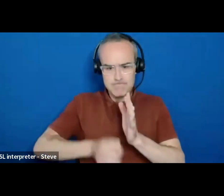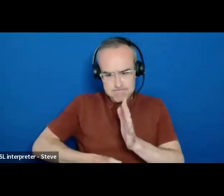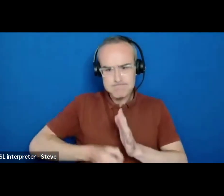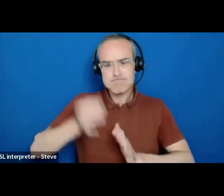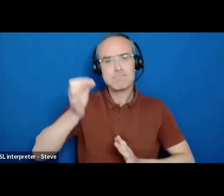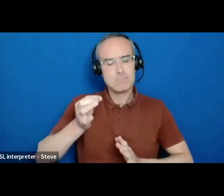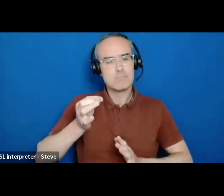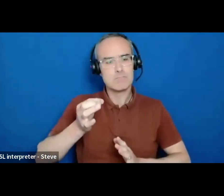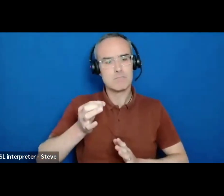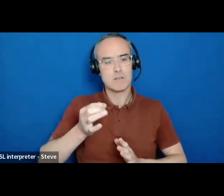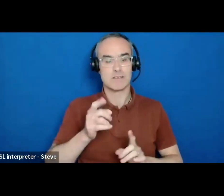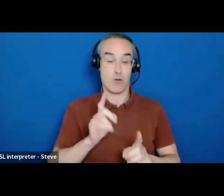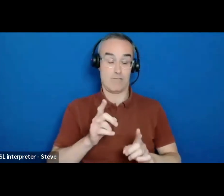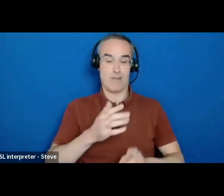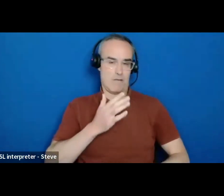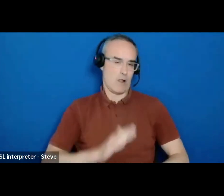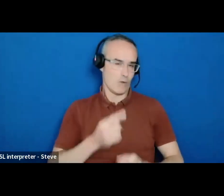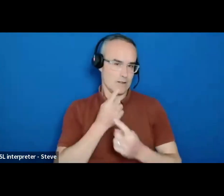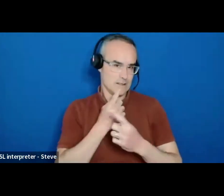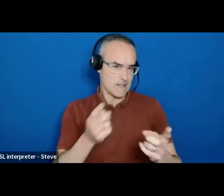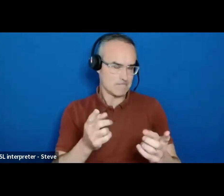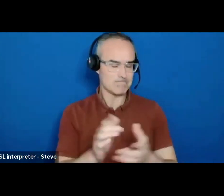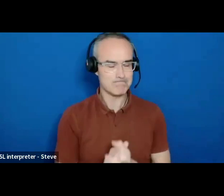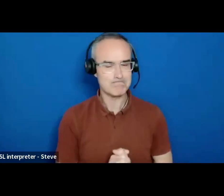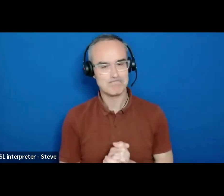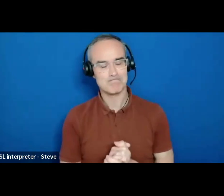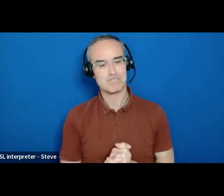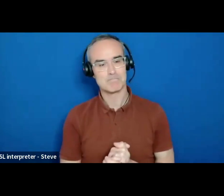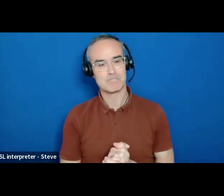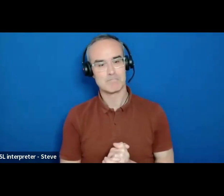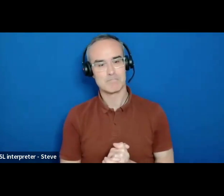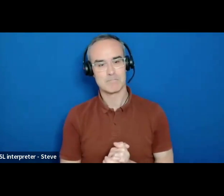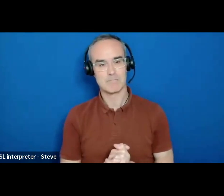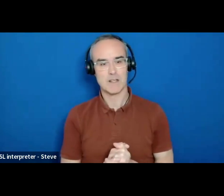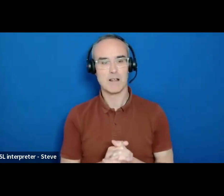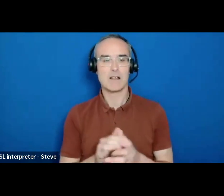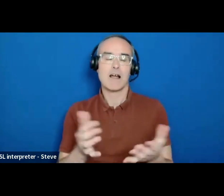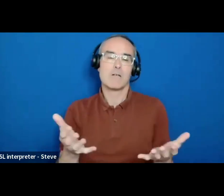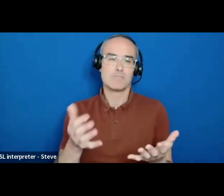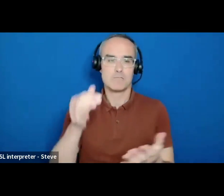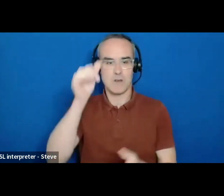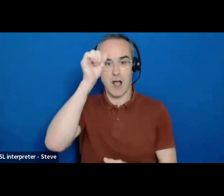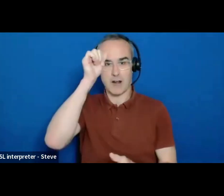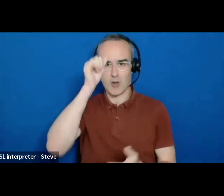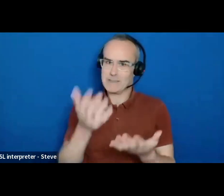So that's what I would like to, to get across. I know that we are kind of on a, on a tight timescale,